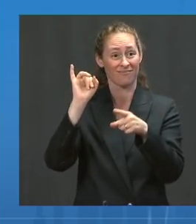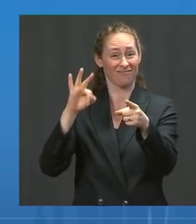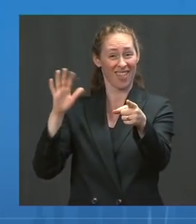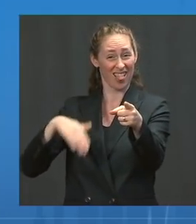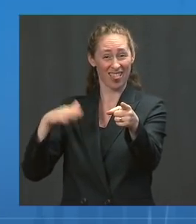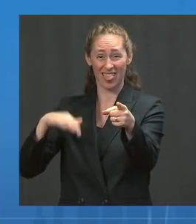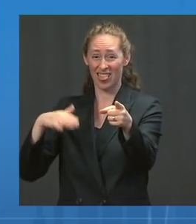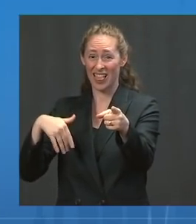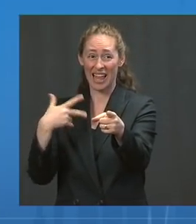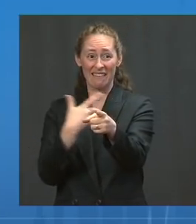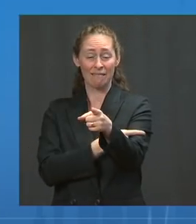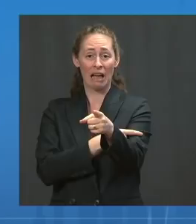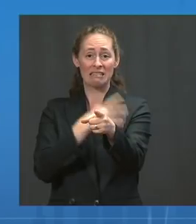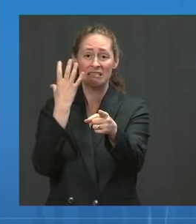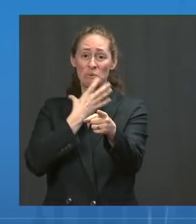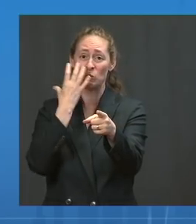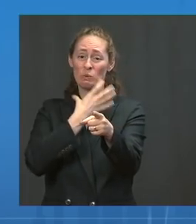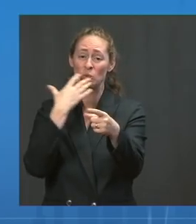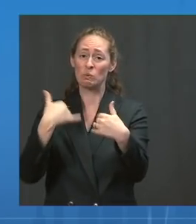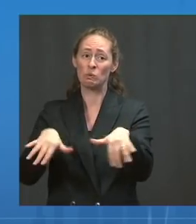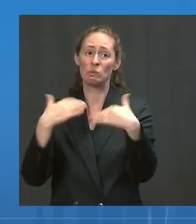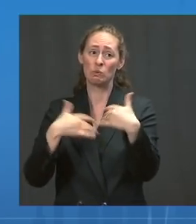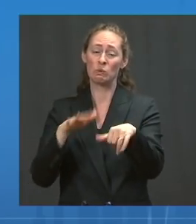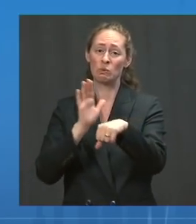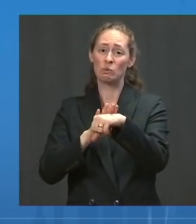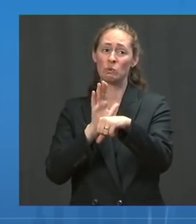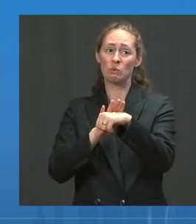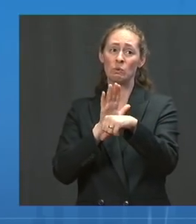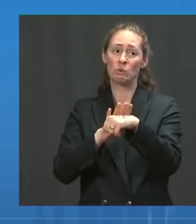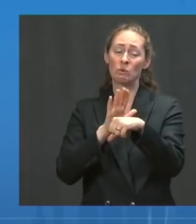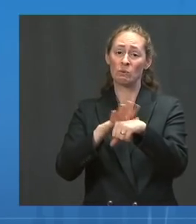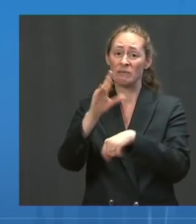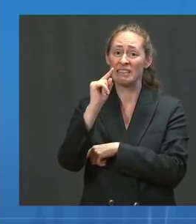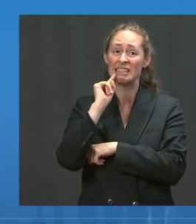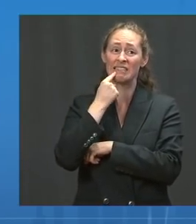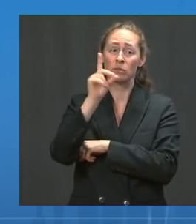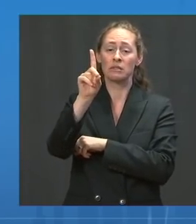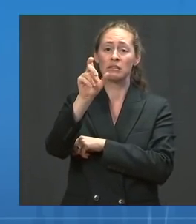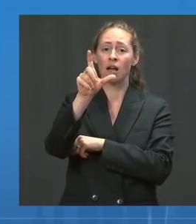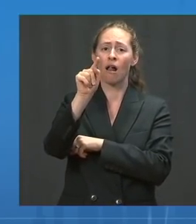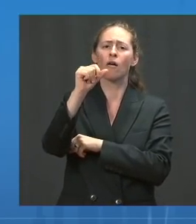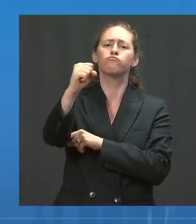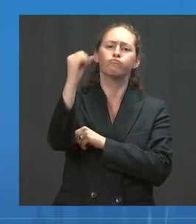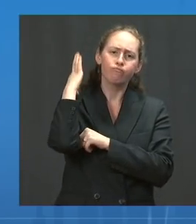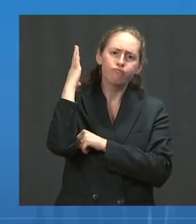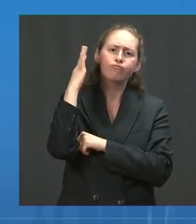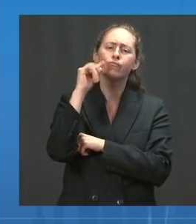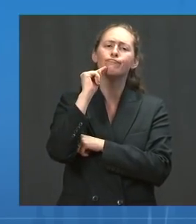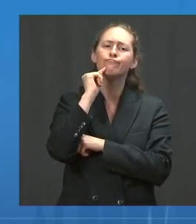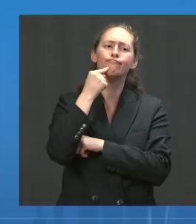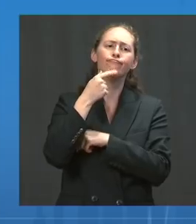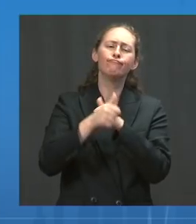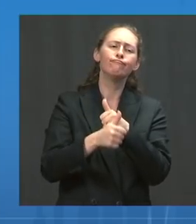please take the Delta variant seriously. This virus has no incentive to let up, and it remains in search